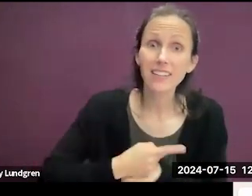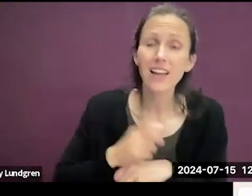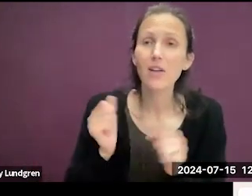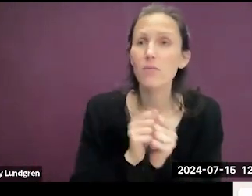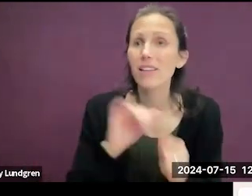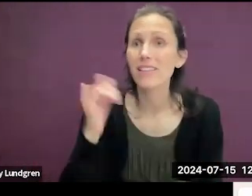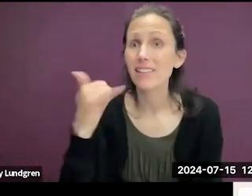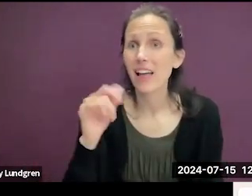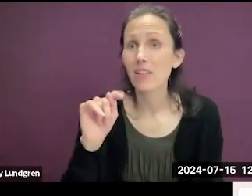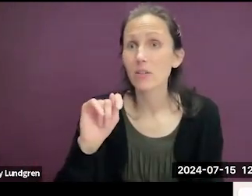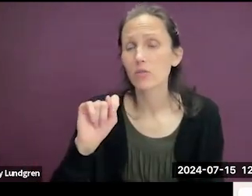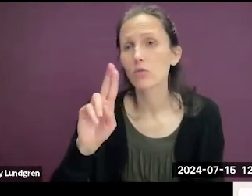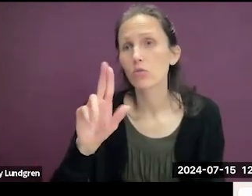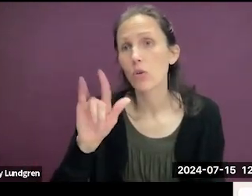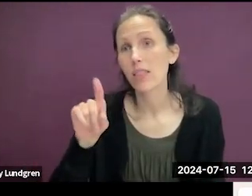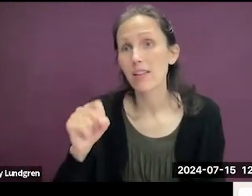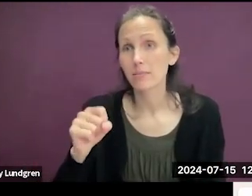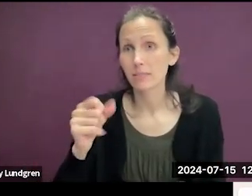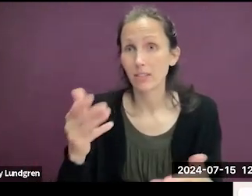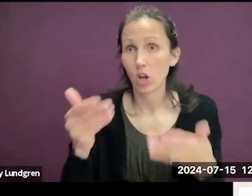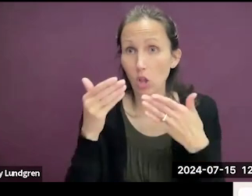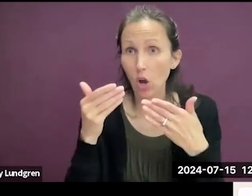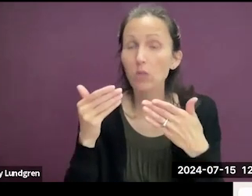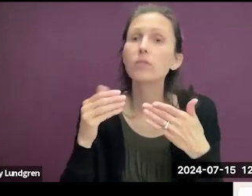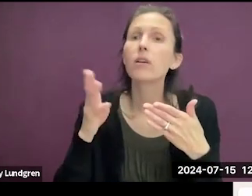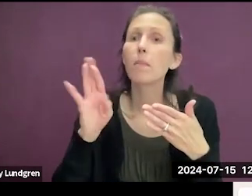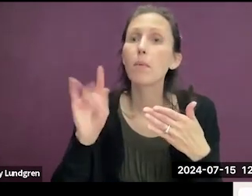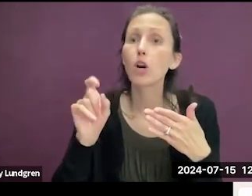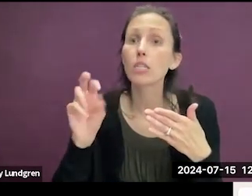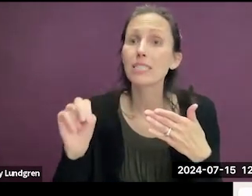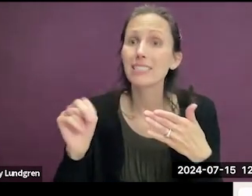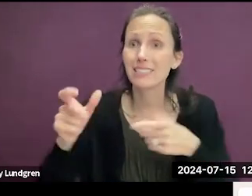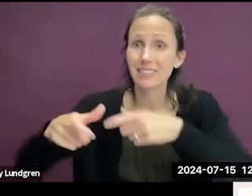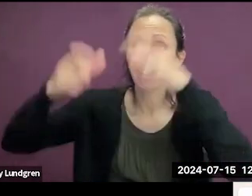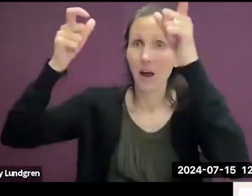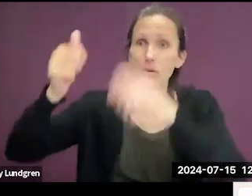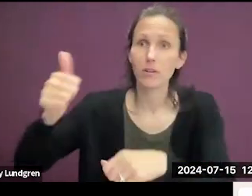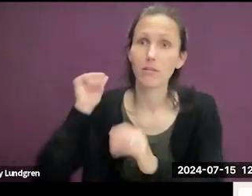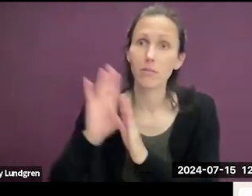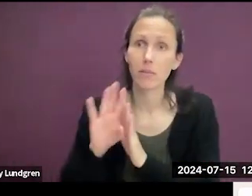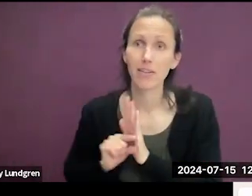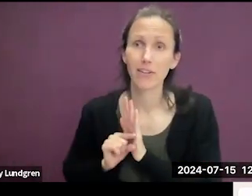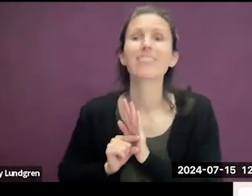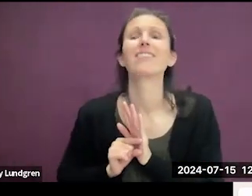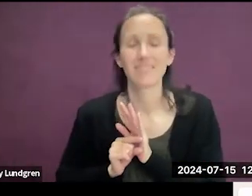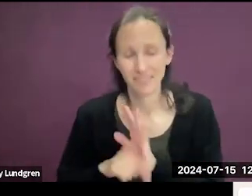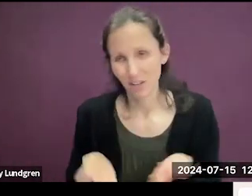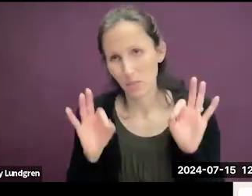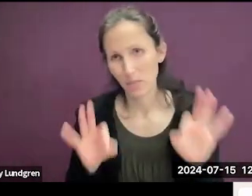Burton Memorial Tower in the background. Light yellow tulips in front of Burton Tower. Perfect. So these are great examples.